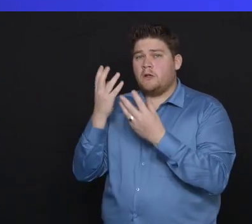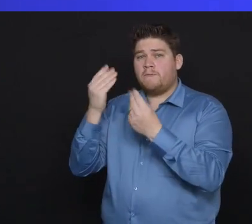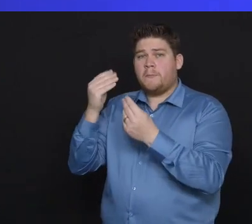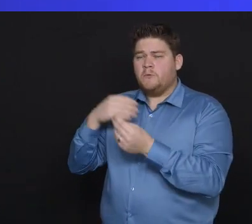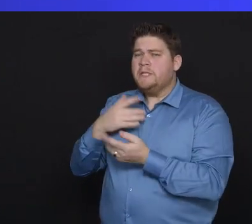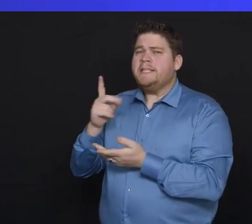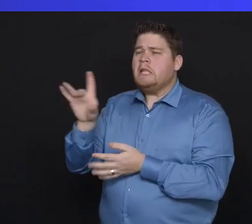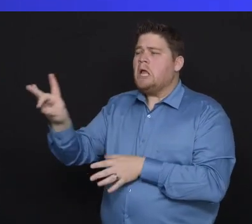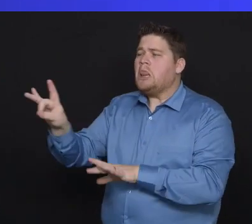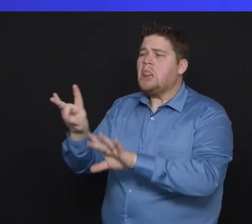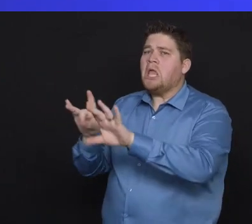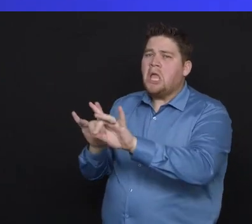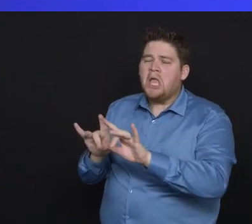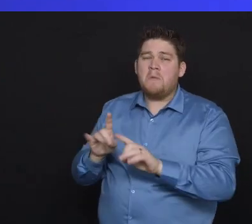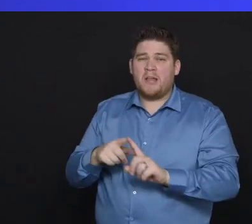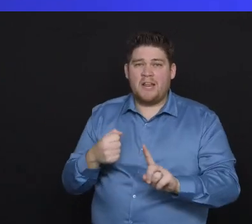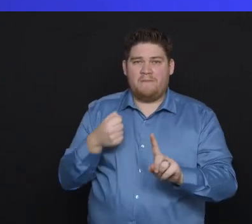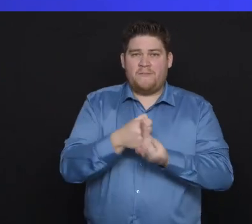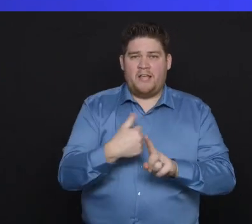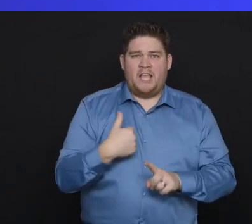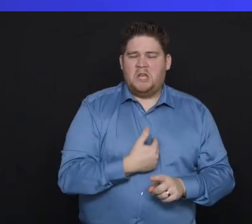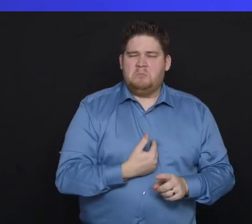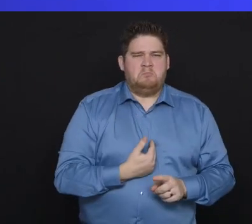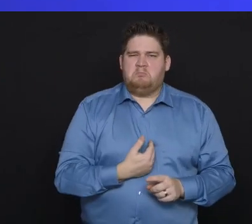Next question.